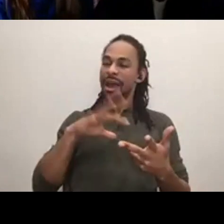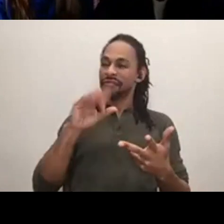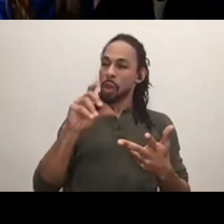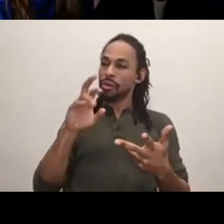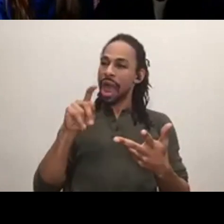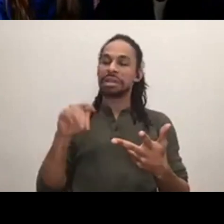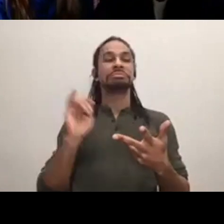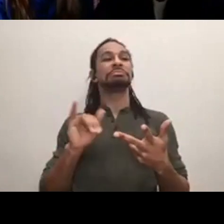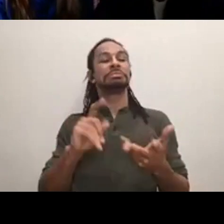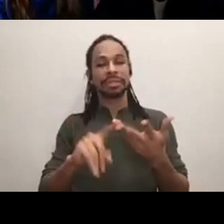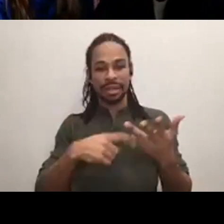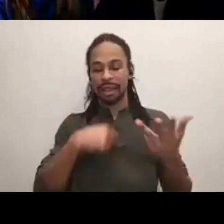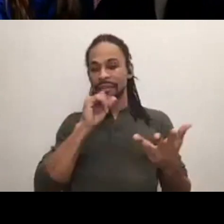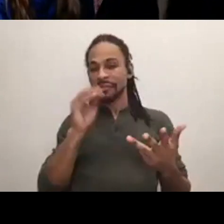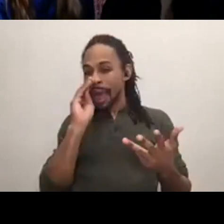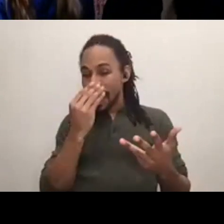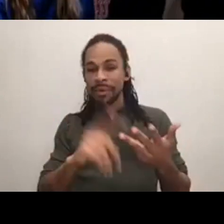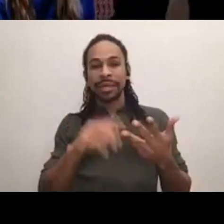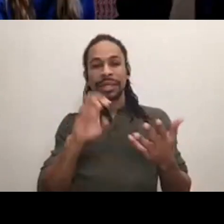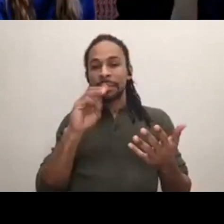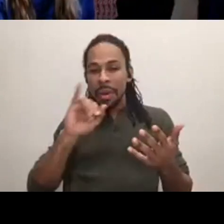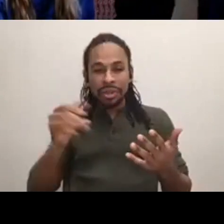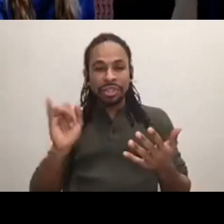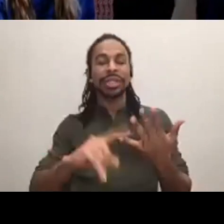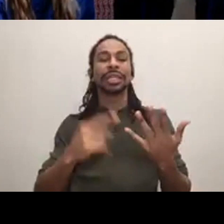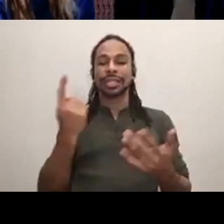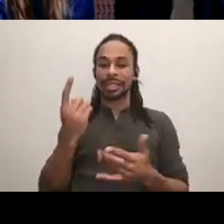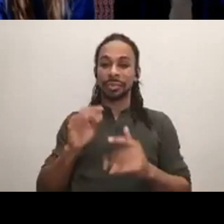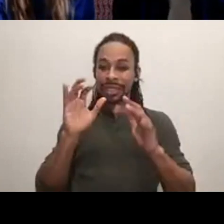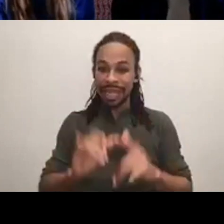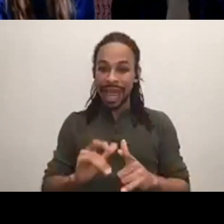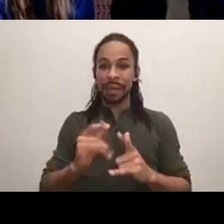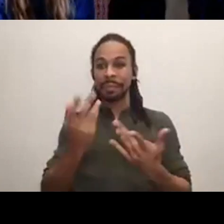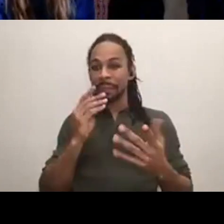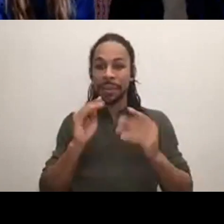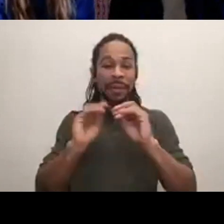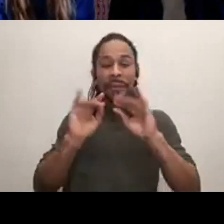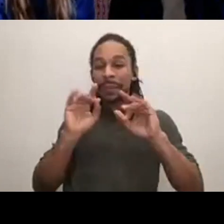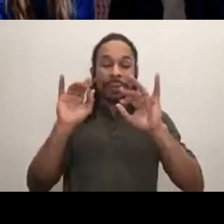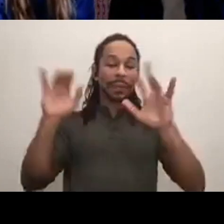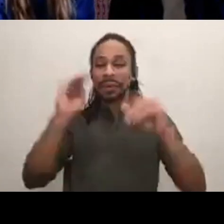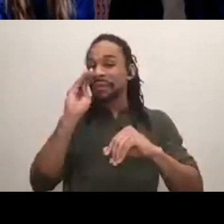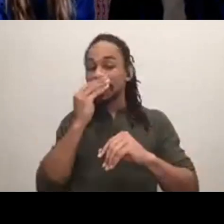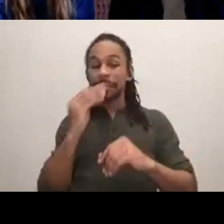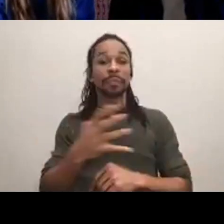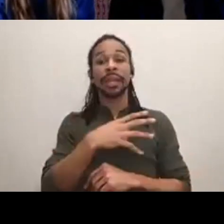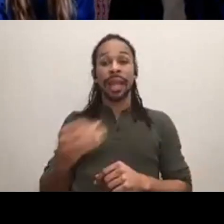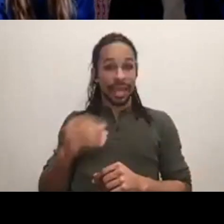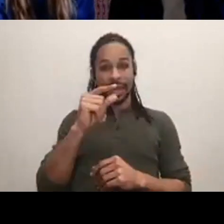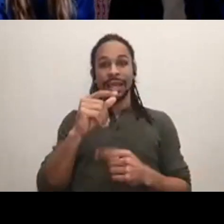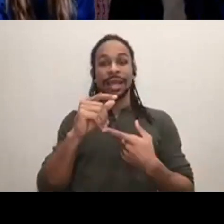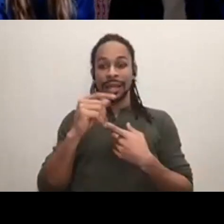This is Calvin here speaking and Lexi. We have two we would like to share. They're